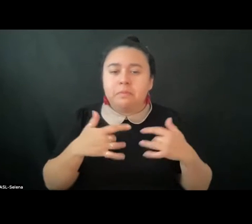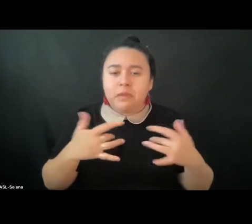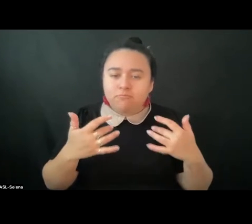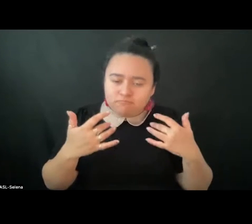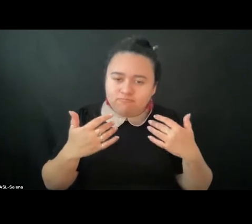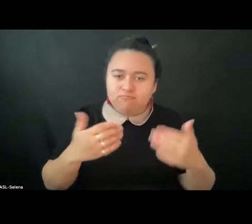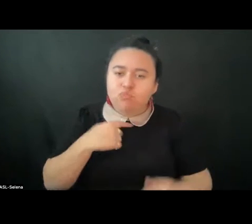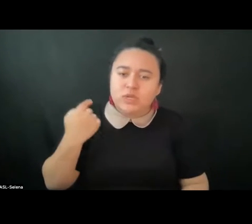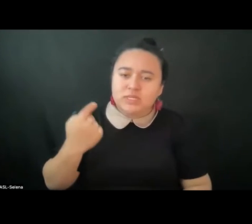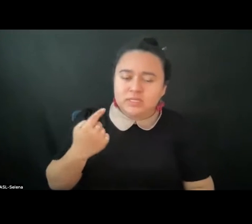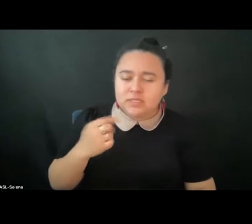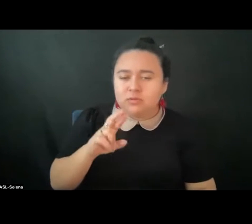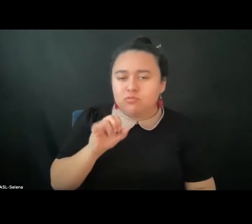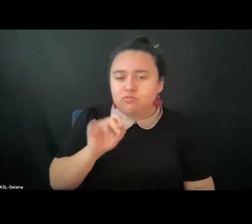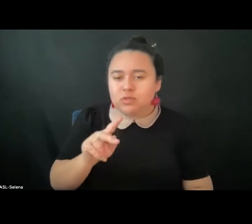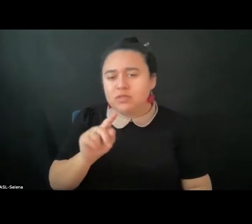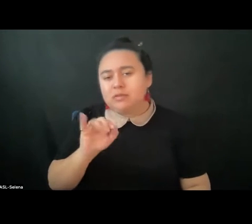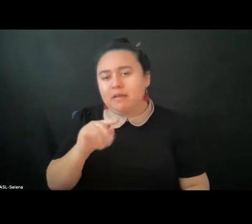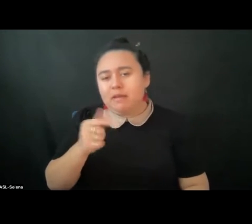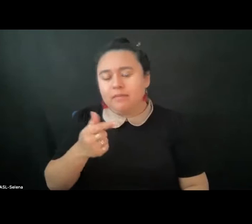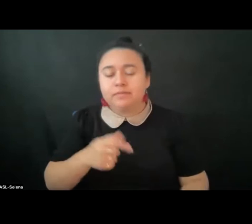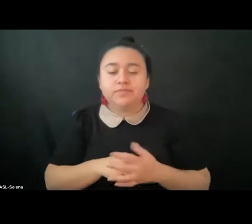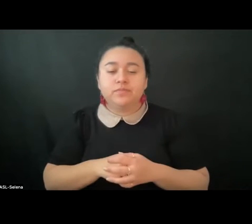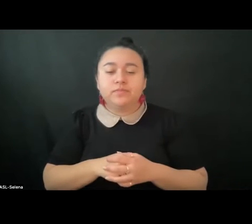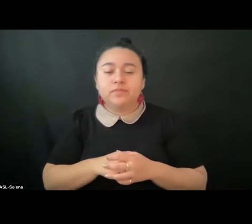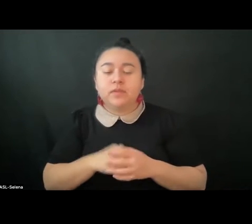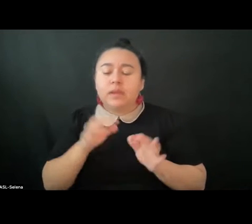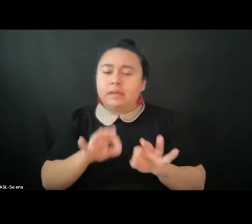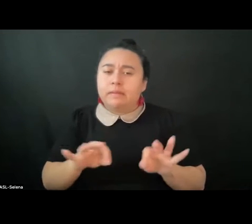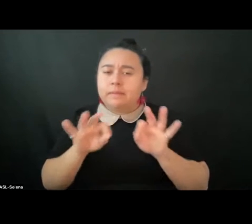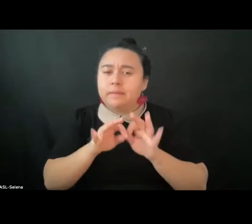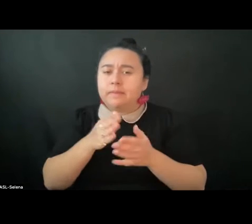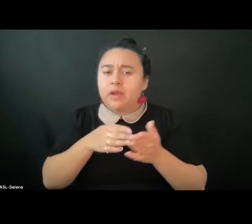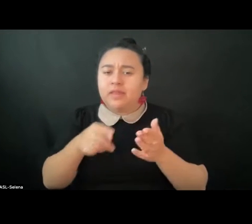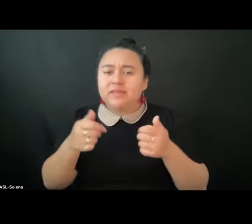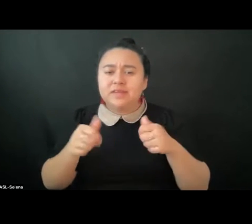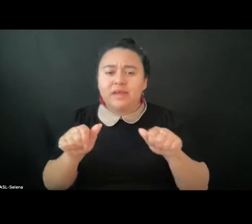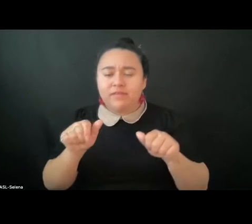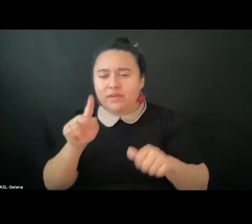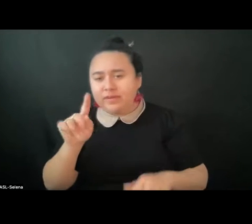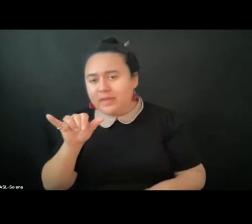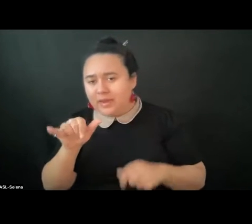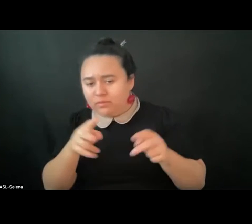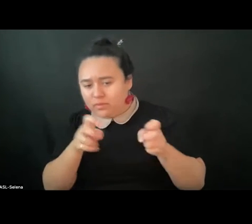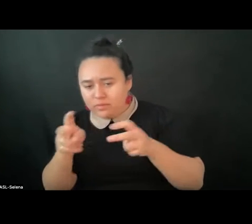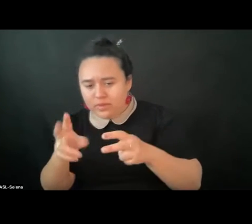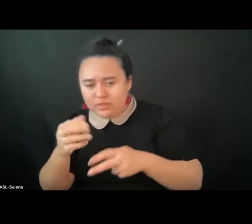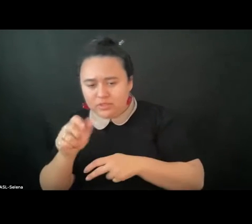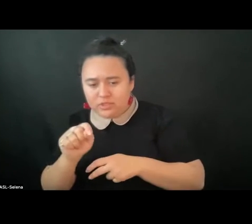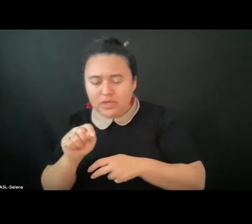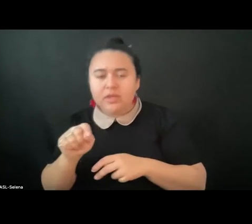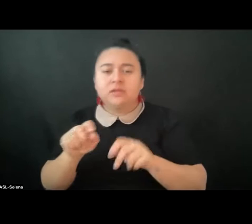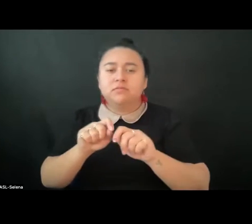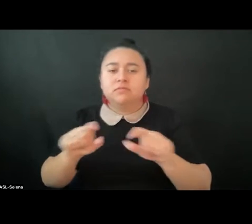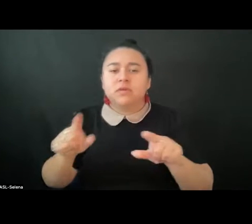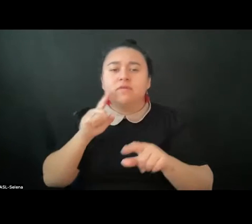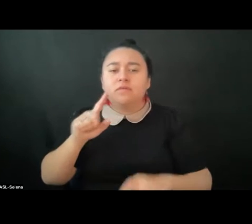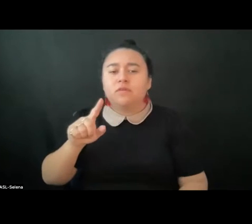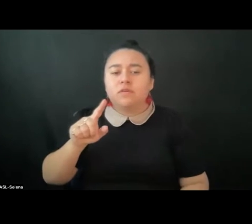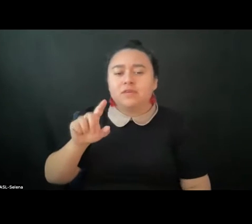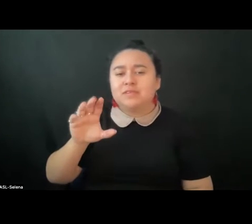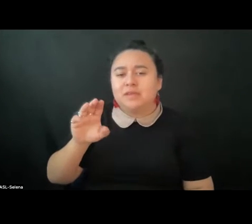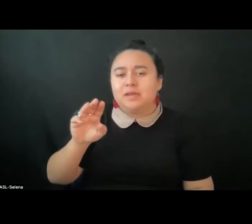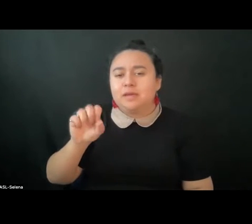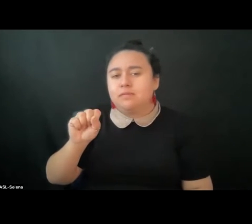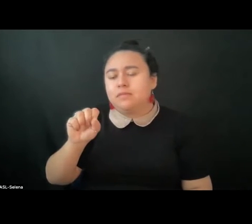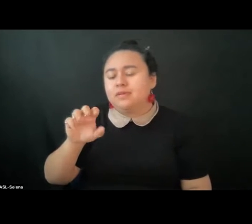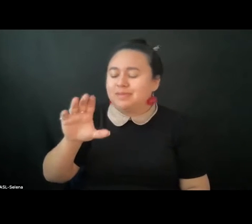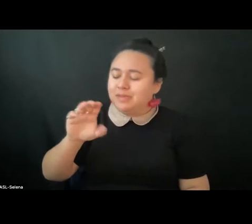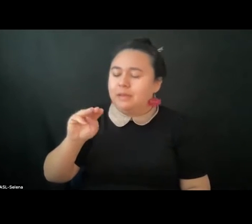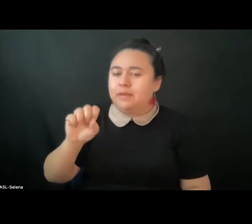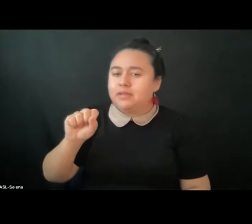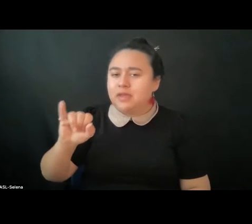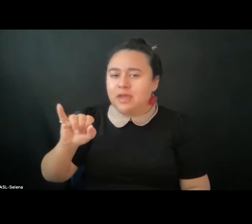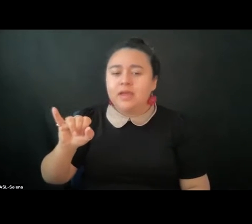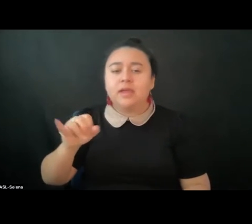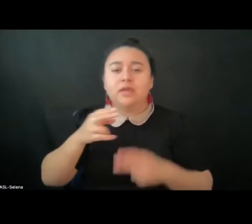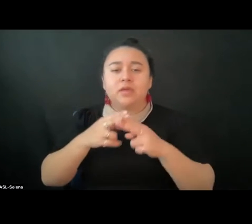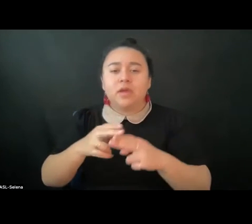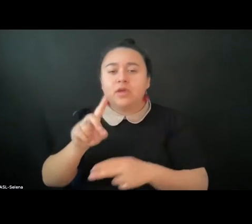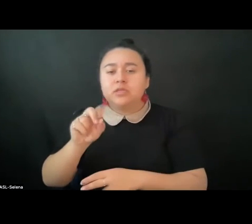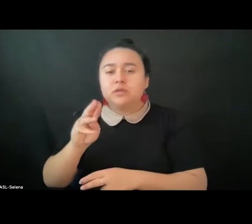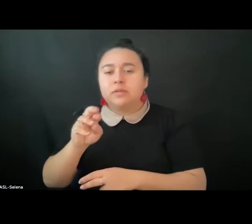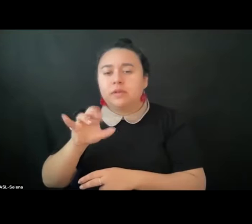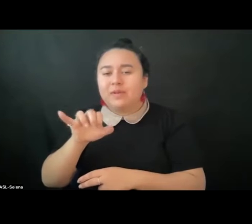A key report for this effort I think Katy is going to drop in the chat was put out by CSI in 2018